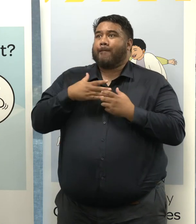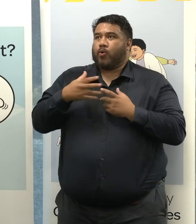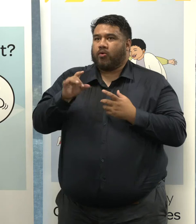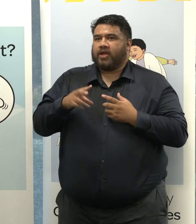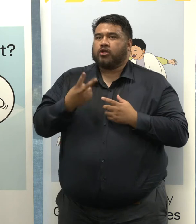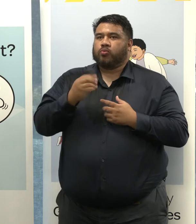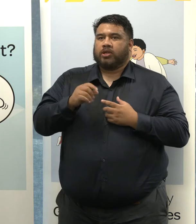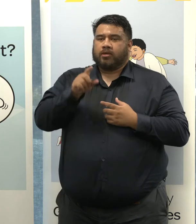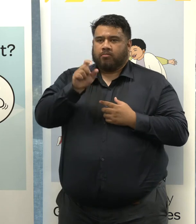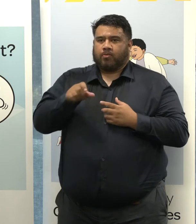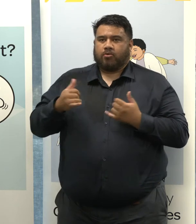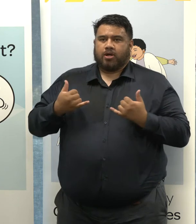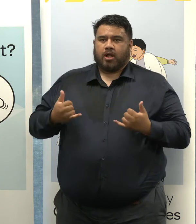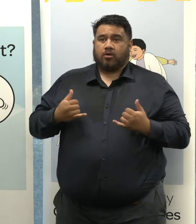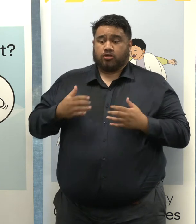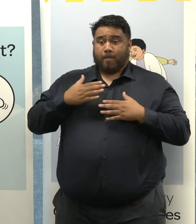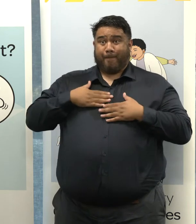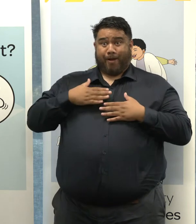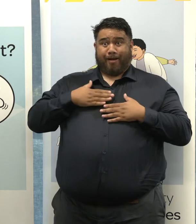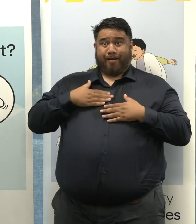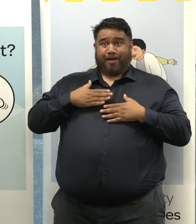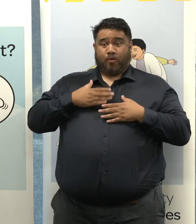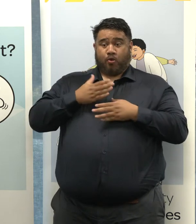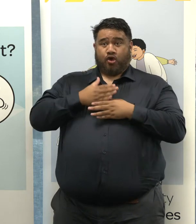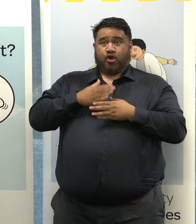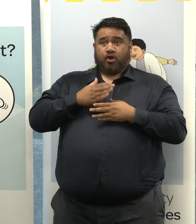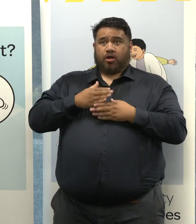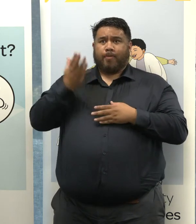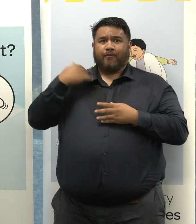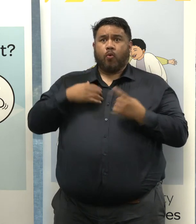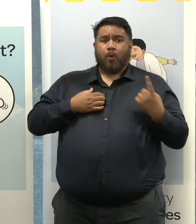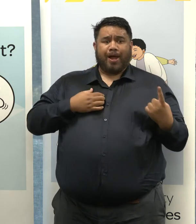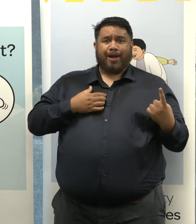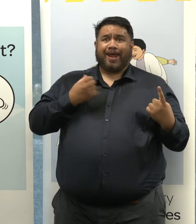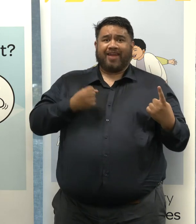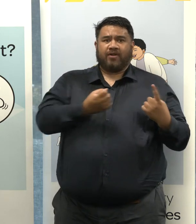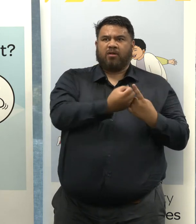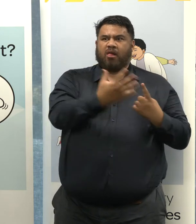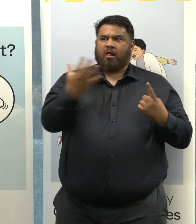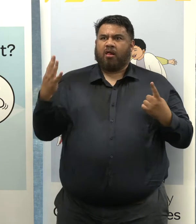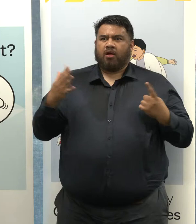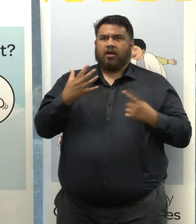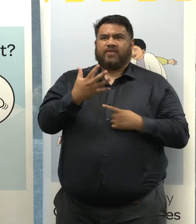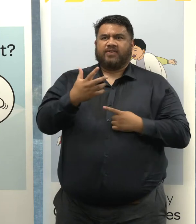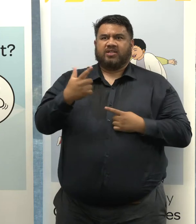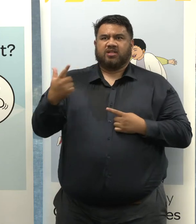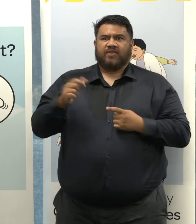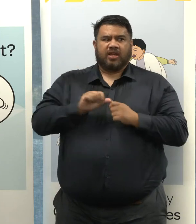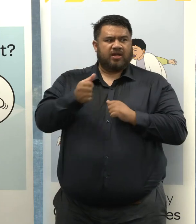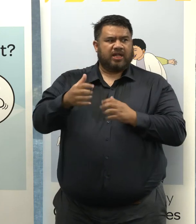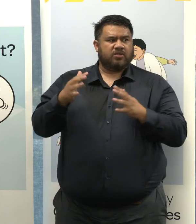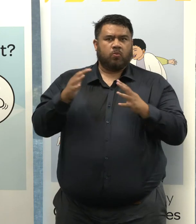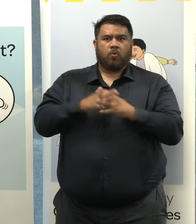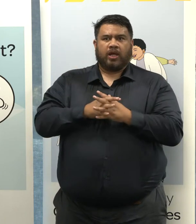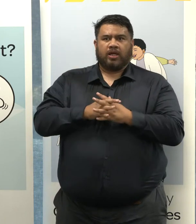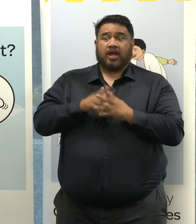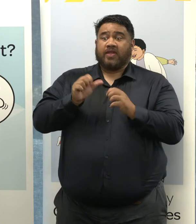80% of them are looking after more than 20 patients now. In my practice, in the last two